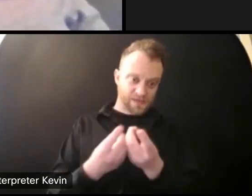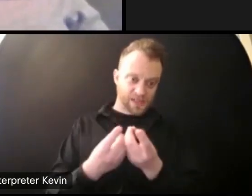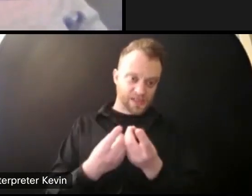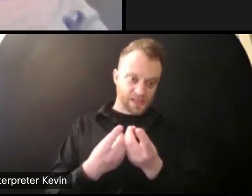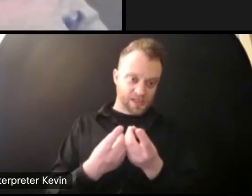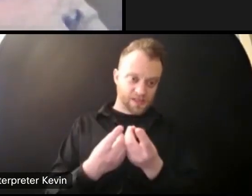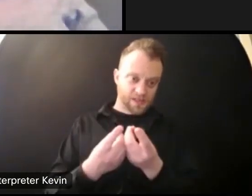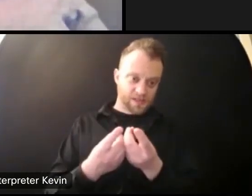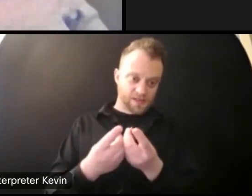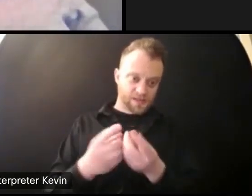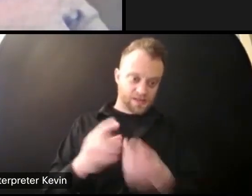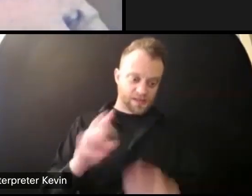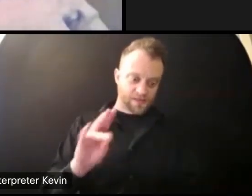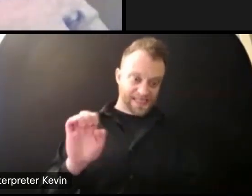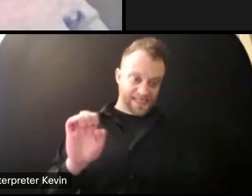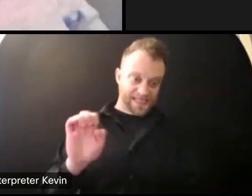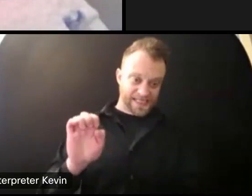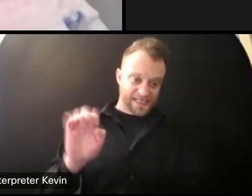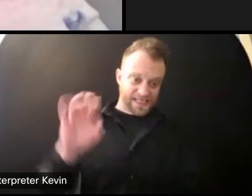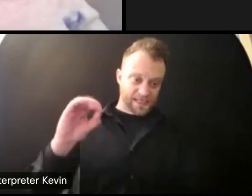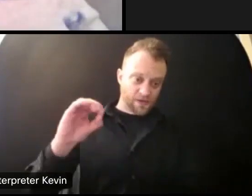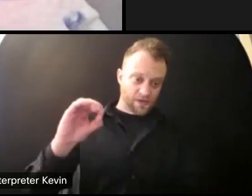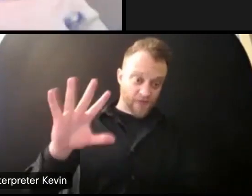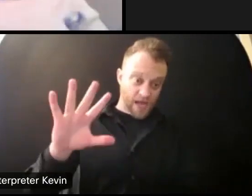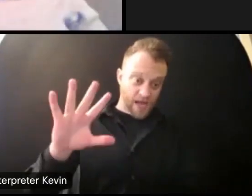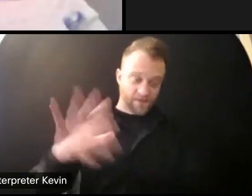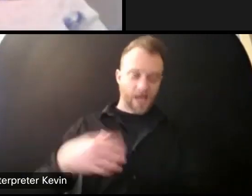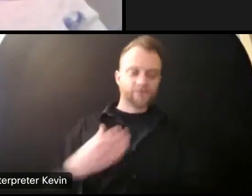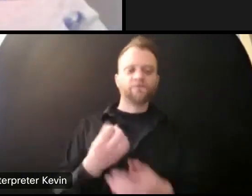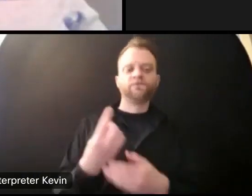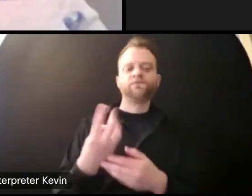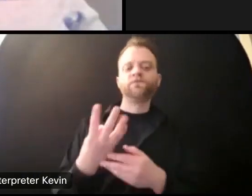and I had a couple of questions. At one, I just wanted to say, I don't know if anybody else had